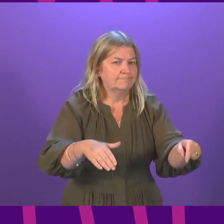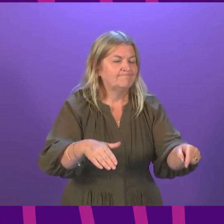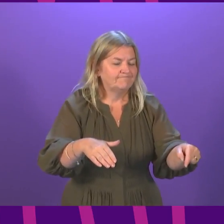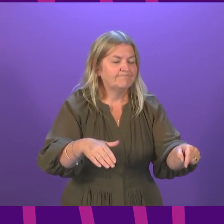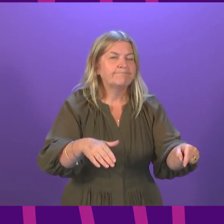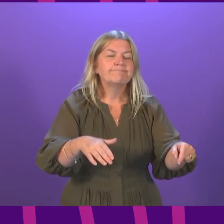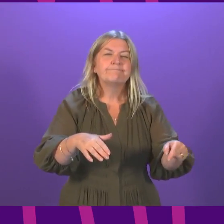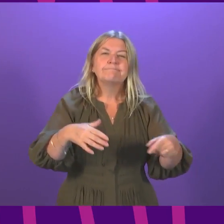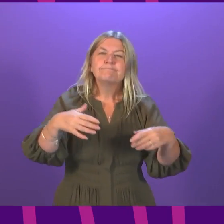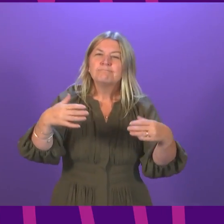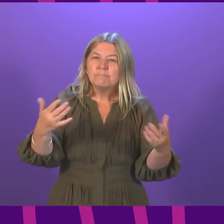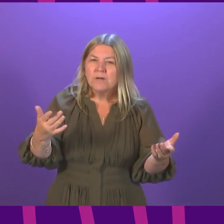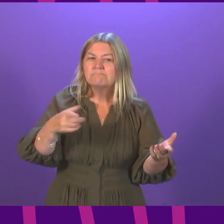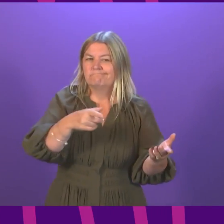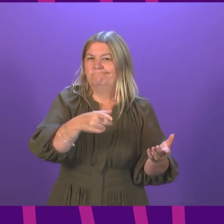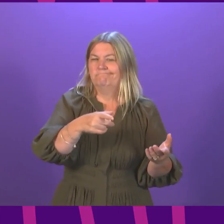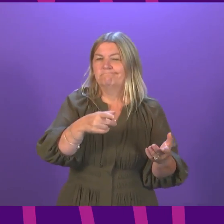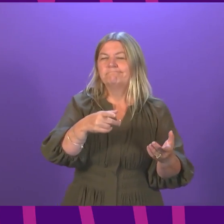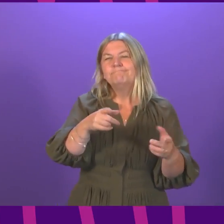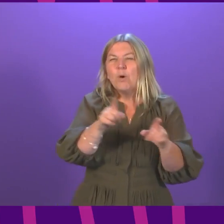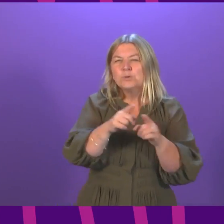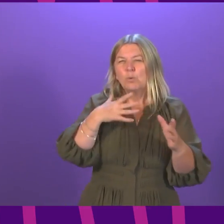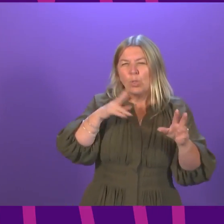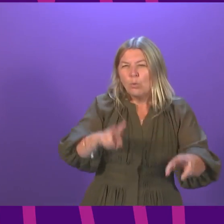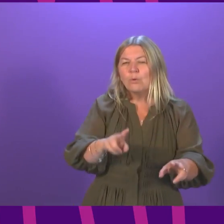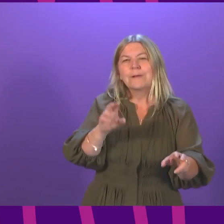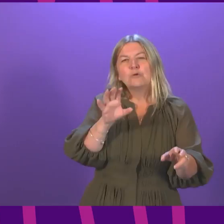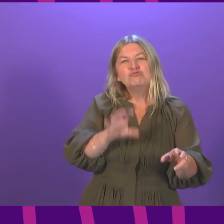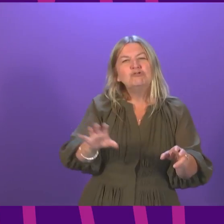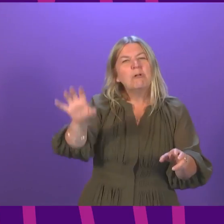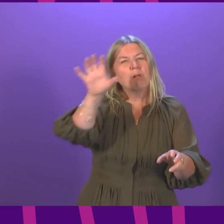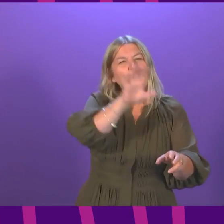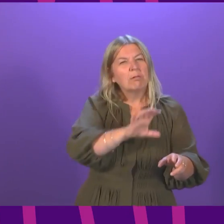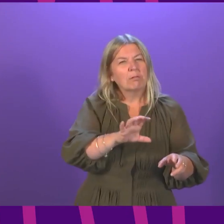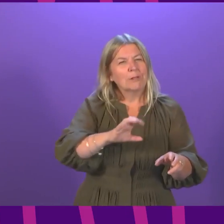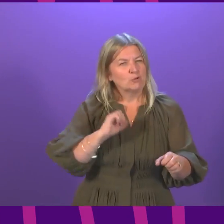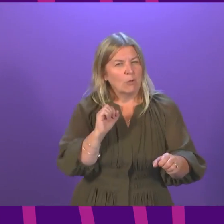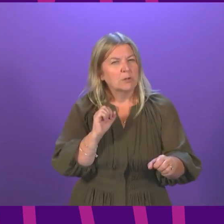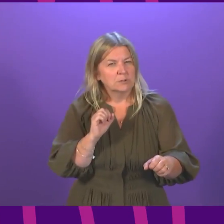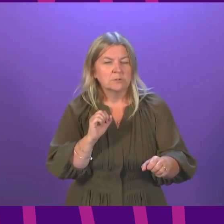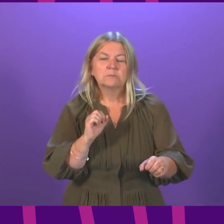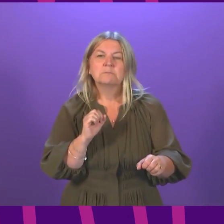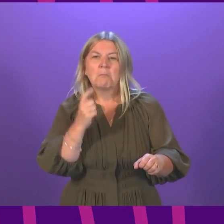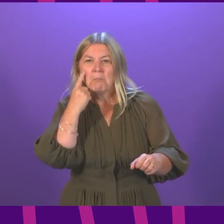our work to take a more regional approach to improving capacity and access to residential